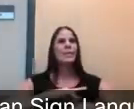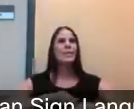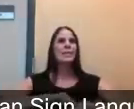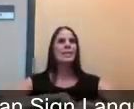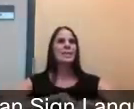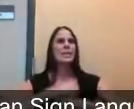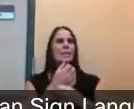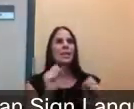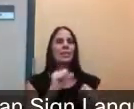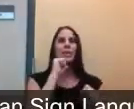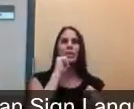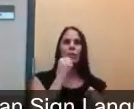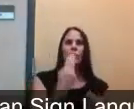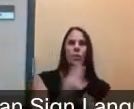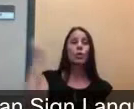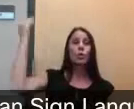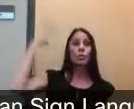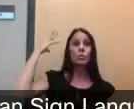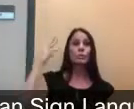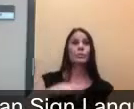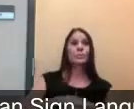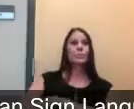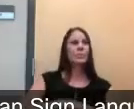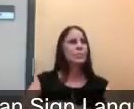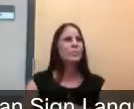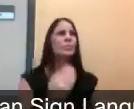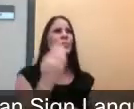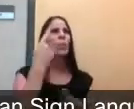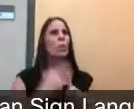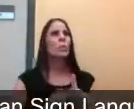beds. So my students spend a month working on this and this is how 1 team like that this